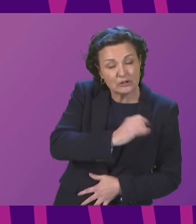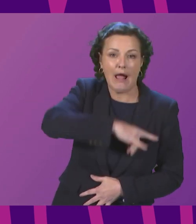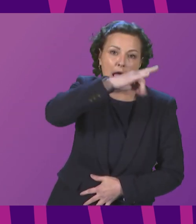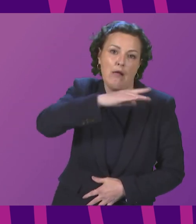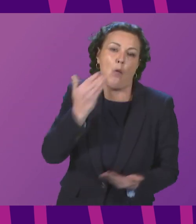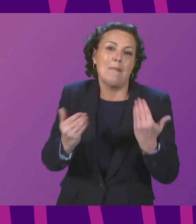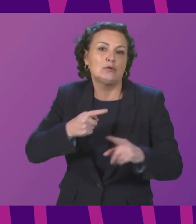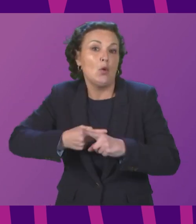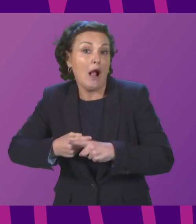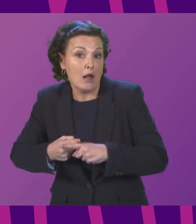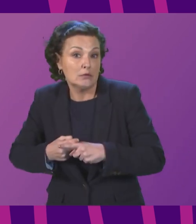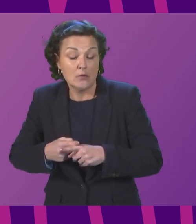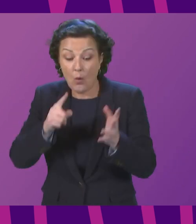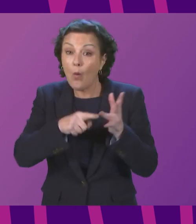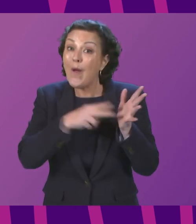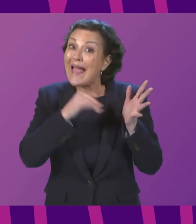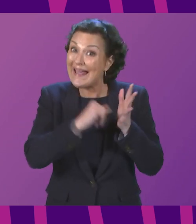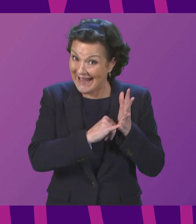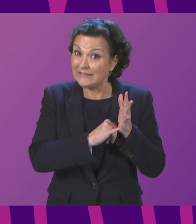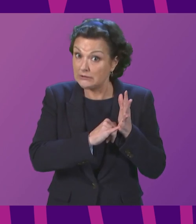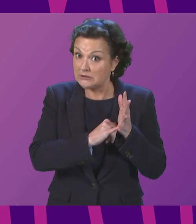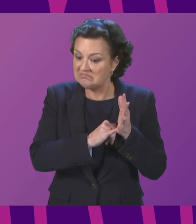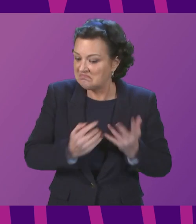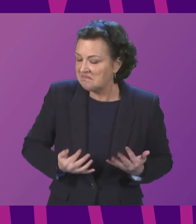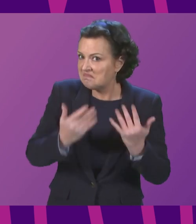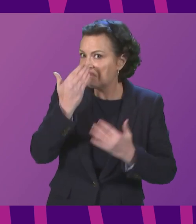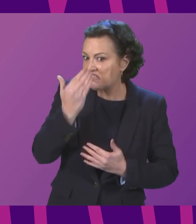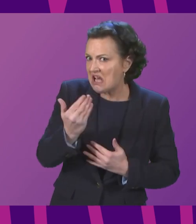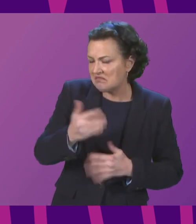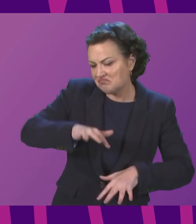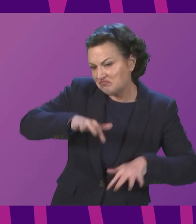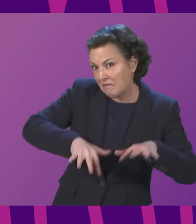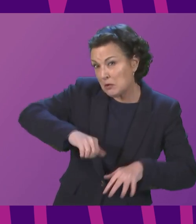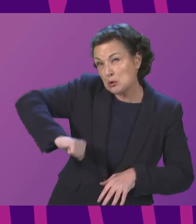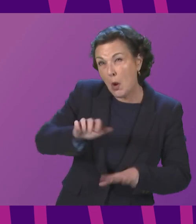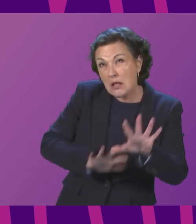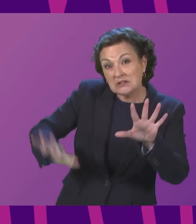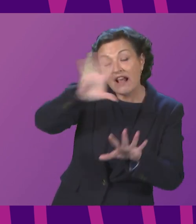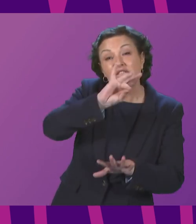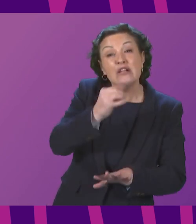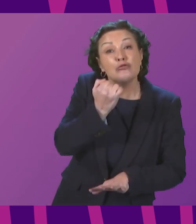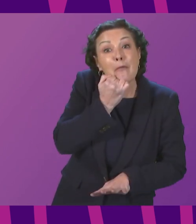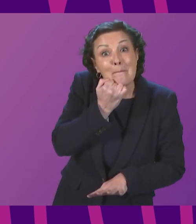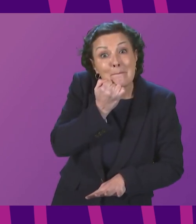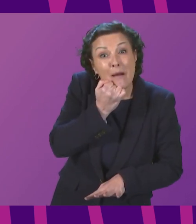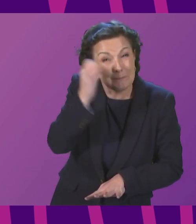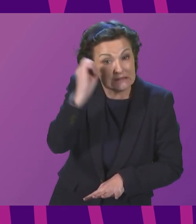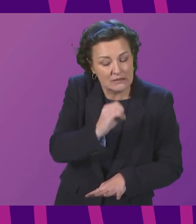that have been published today show largely the same level of infection in Scotland as in England, other than in London.